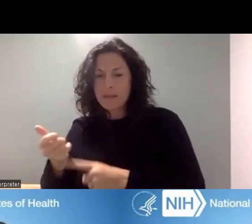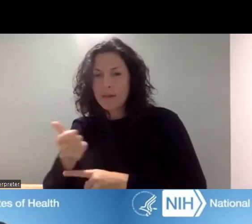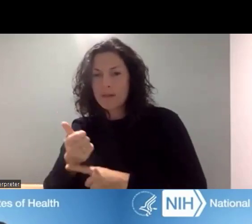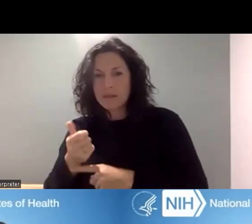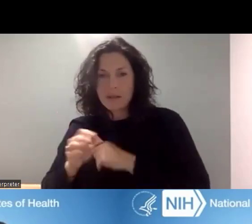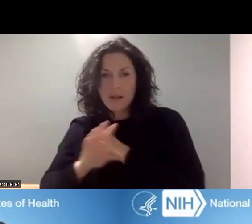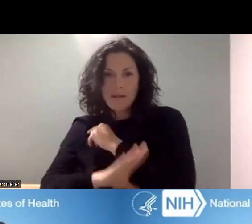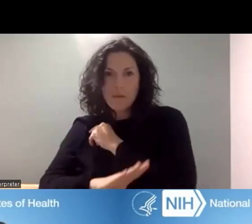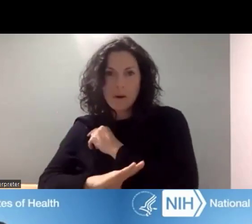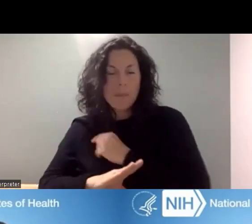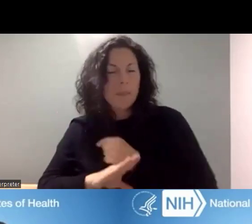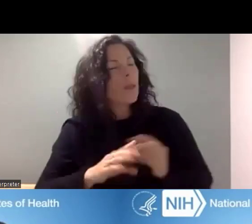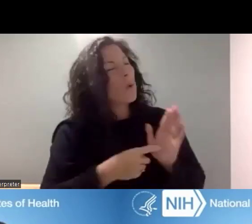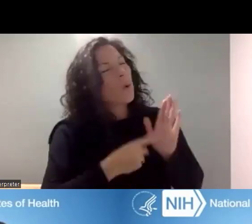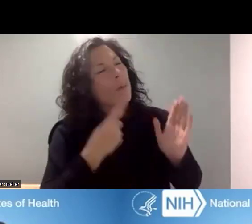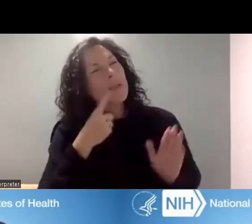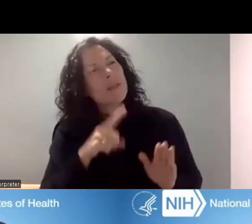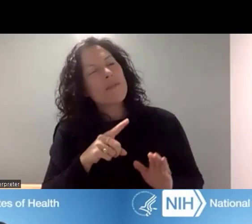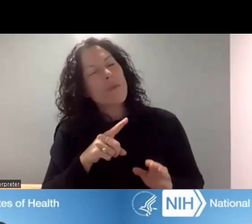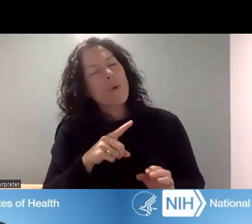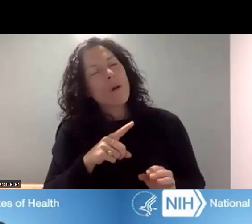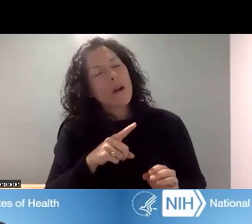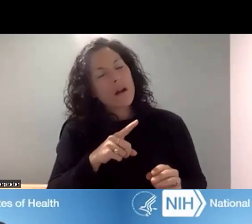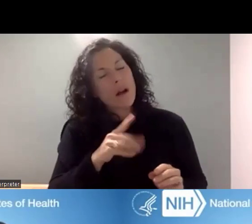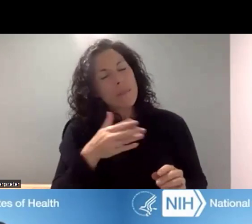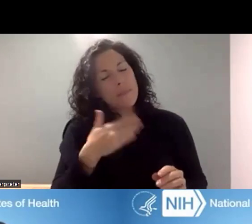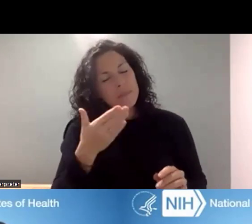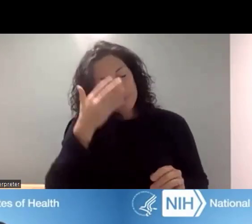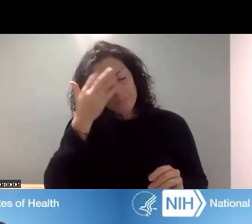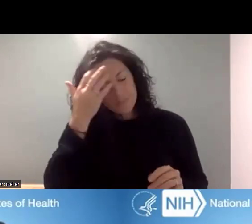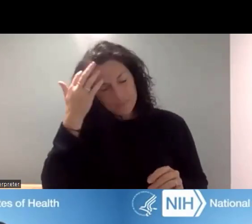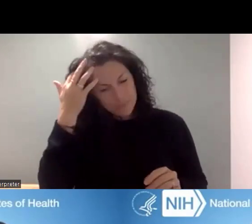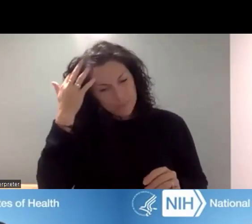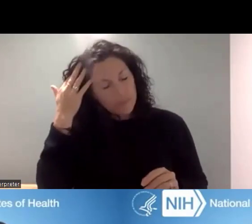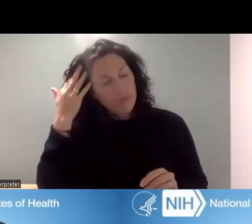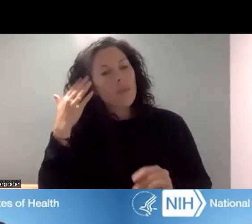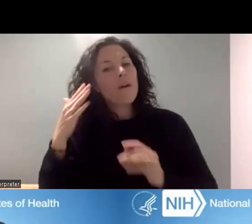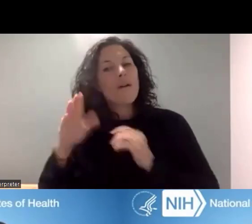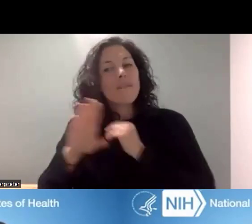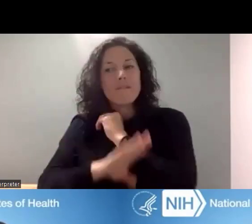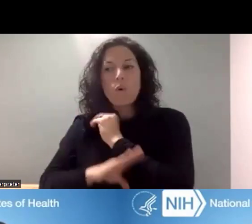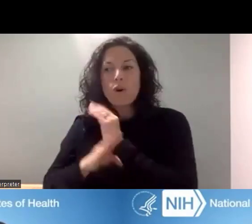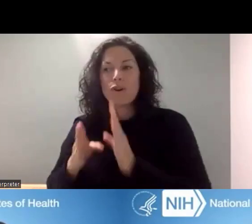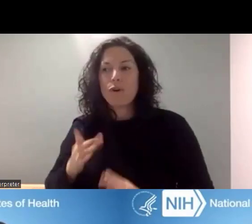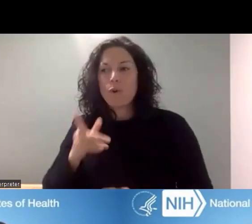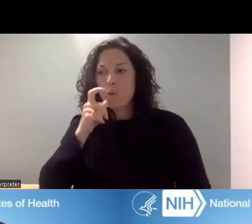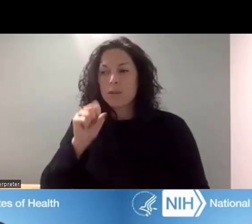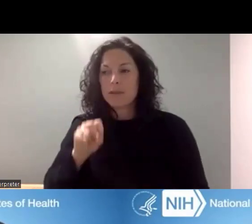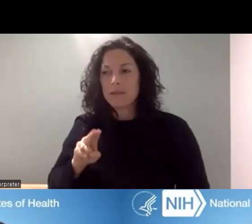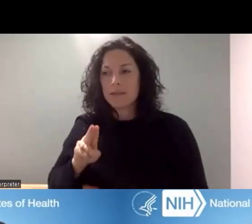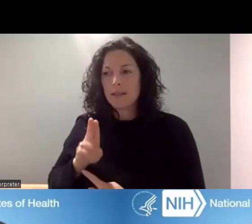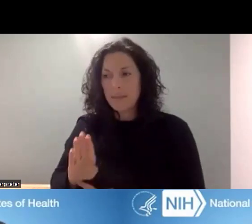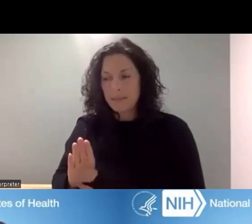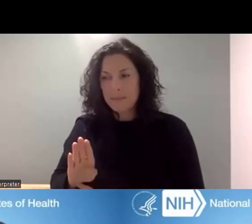Michelle Bulls: The requirements for the foreign or the subs is just the same as it is for domestic.